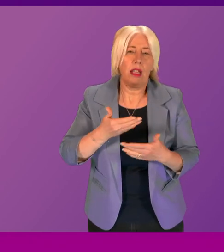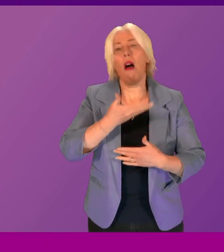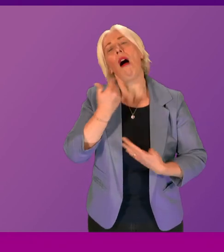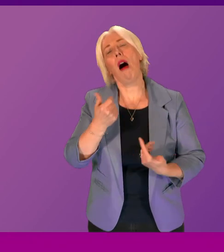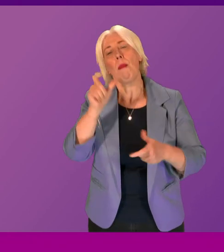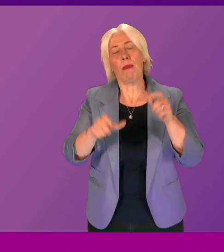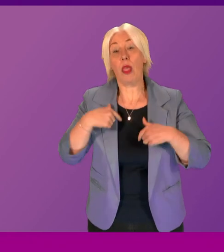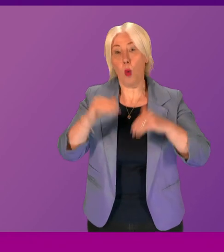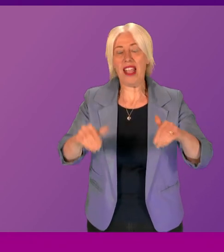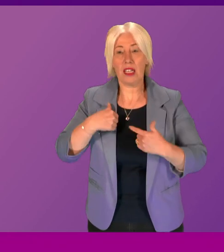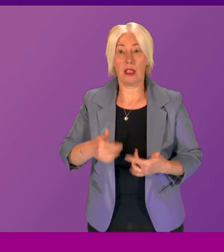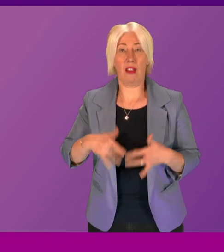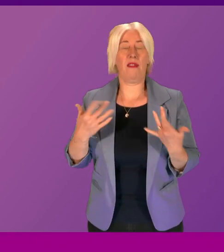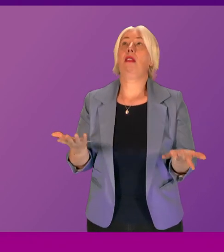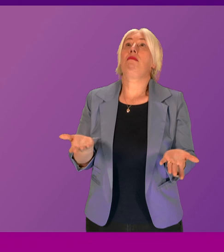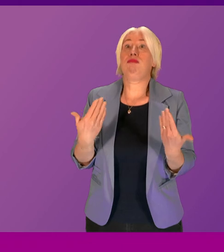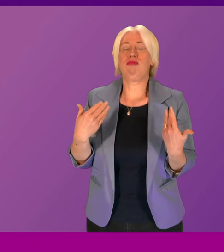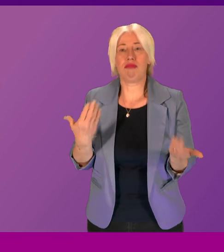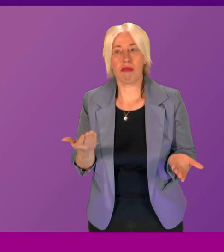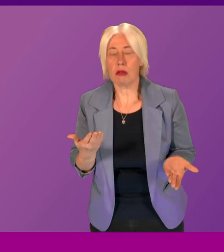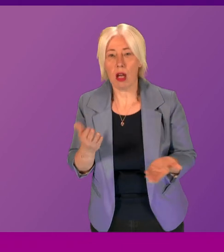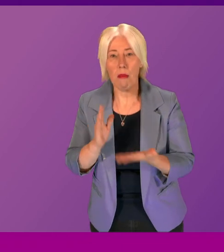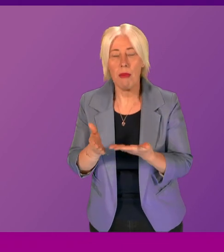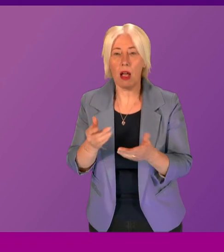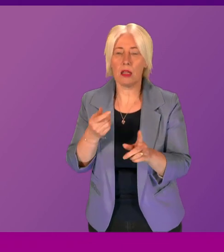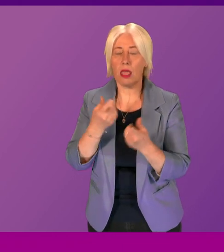is that these issues are having an impact on our health service across the UK.